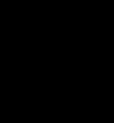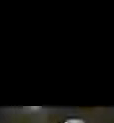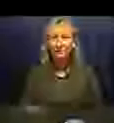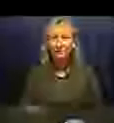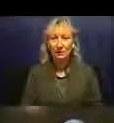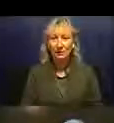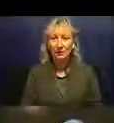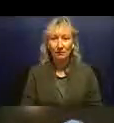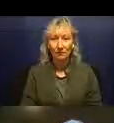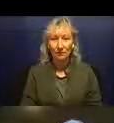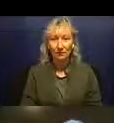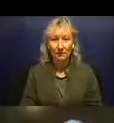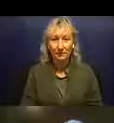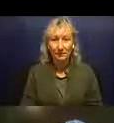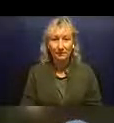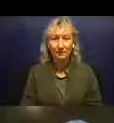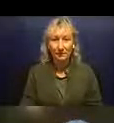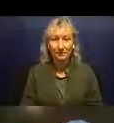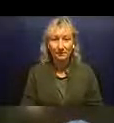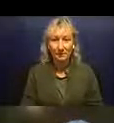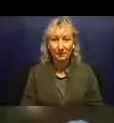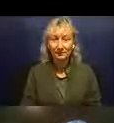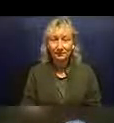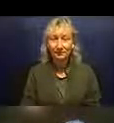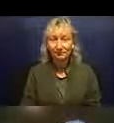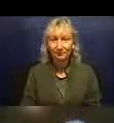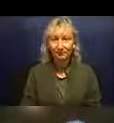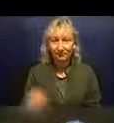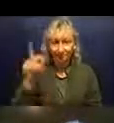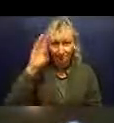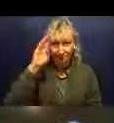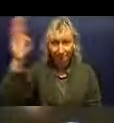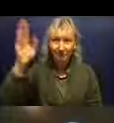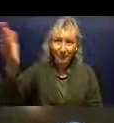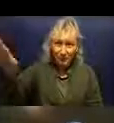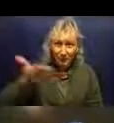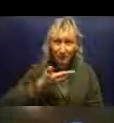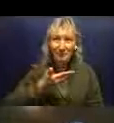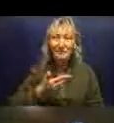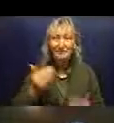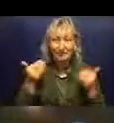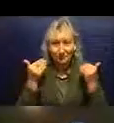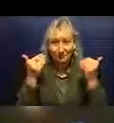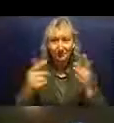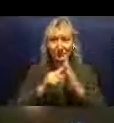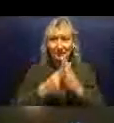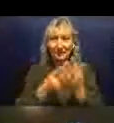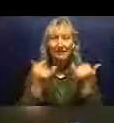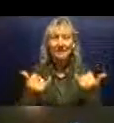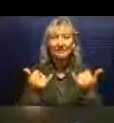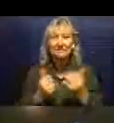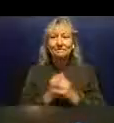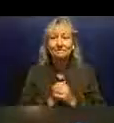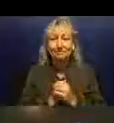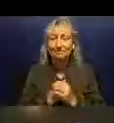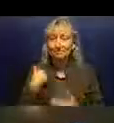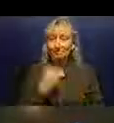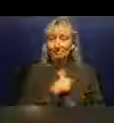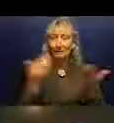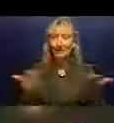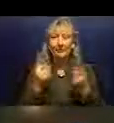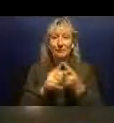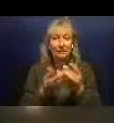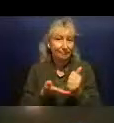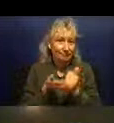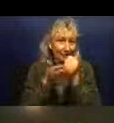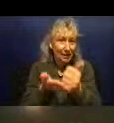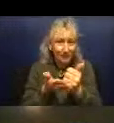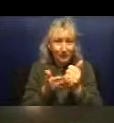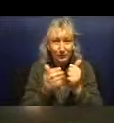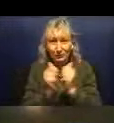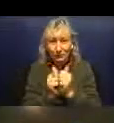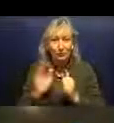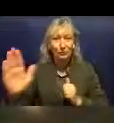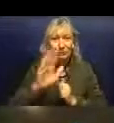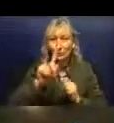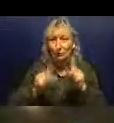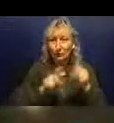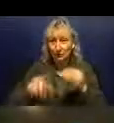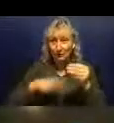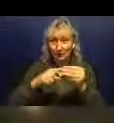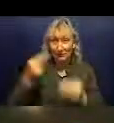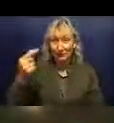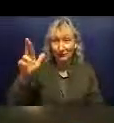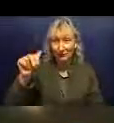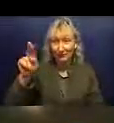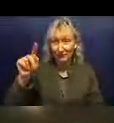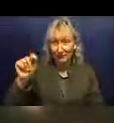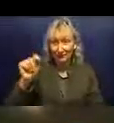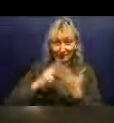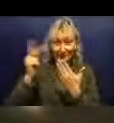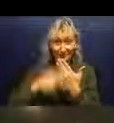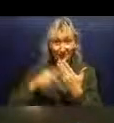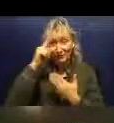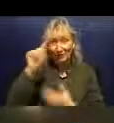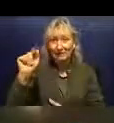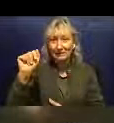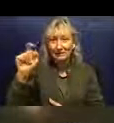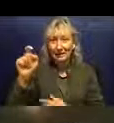you know, I think we'll go ahead and start so welcome everyone we are here to help you with your questions about the Grant program for text filing assistance.